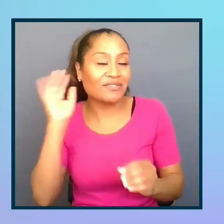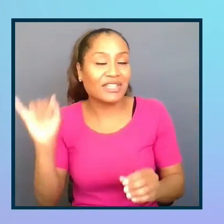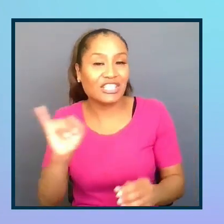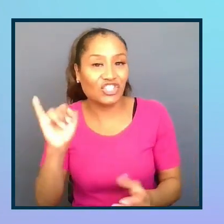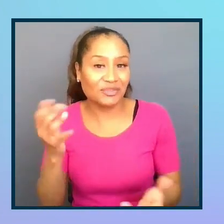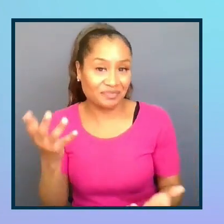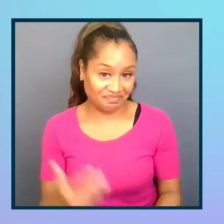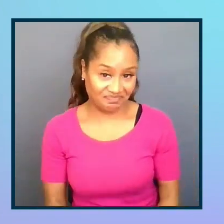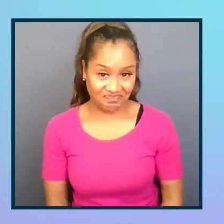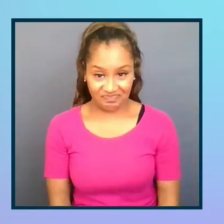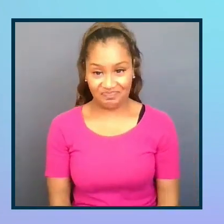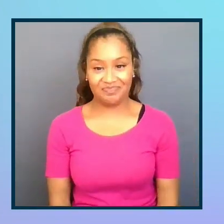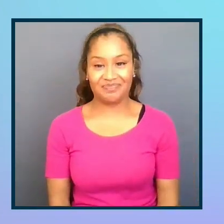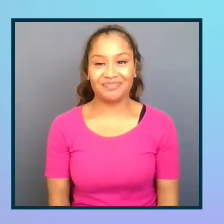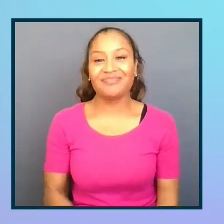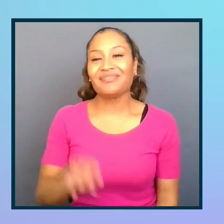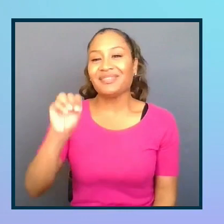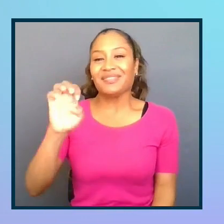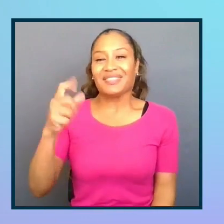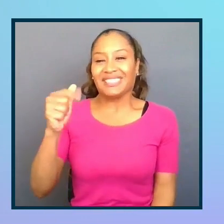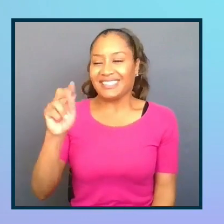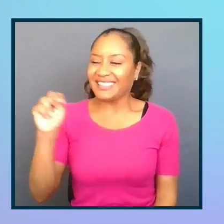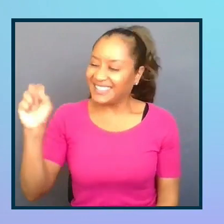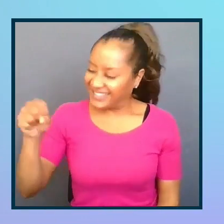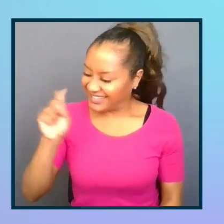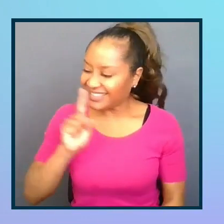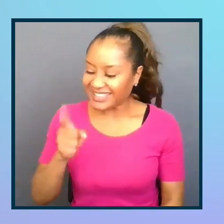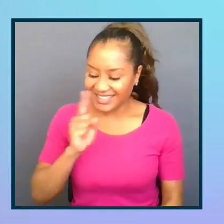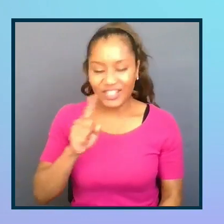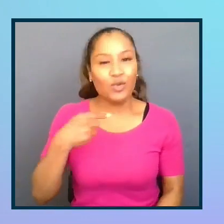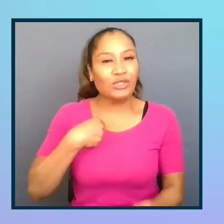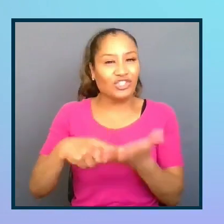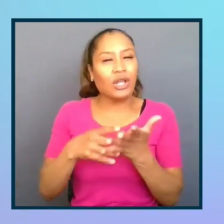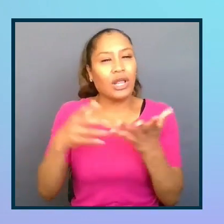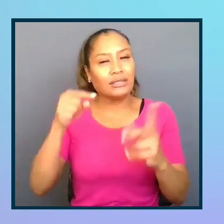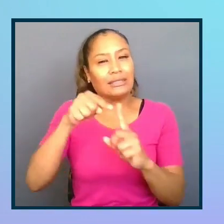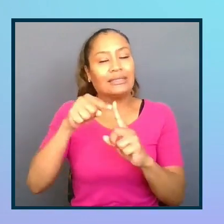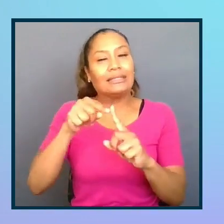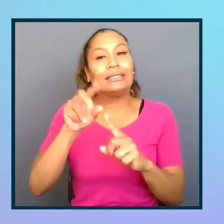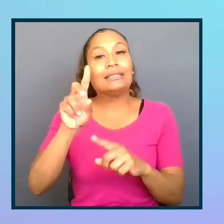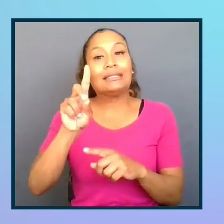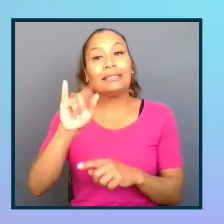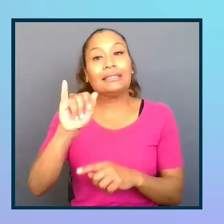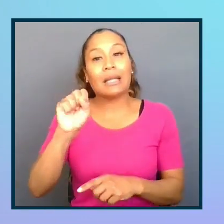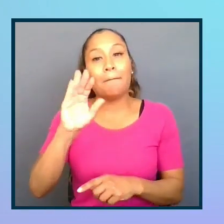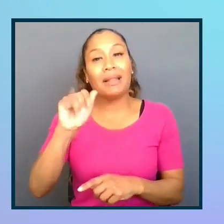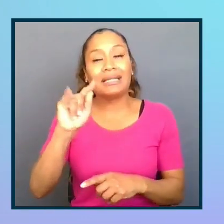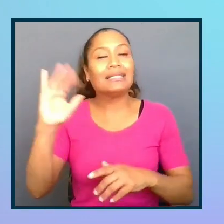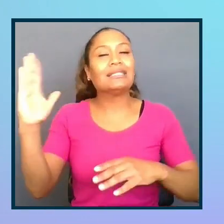Absolutely, we talk a lot here about disability being a spectrum, not a binary that fits right in.